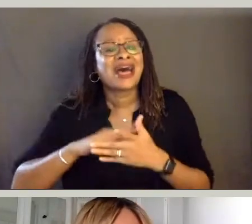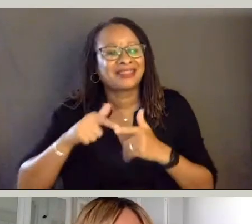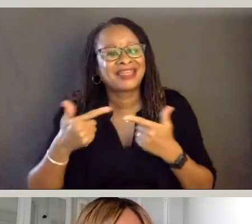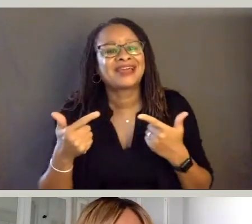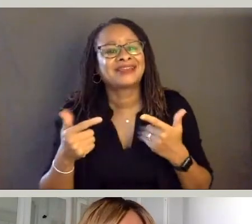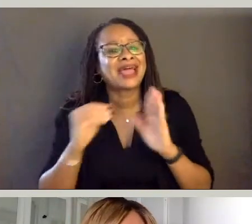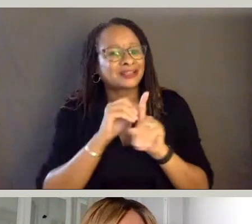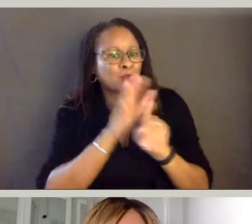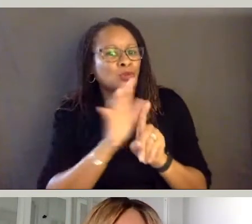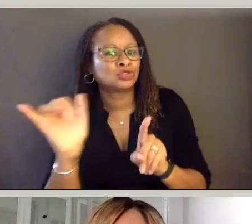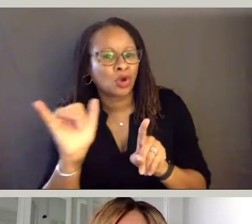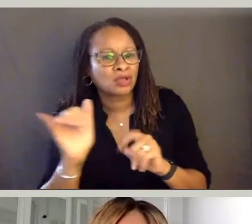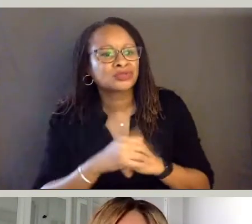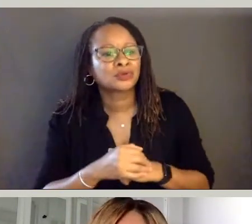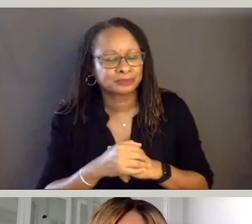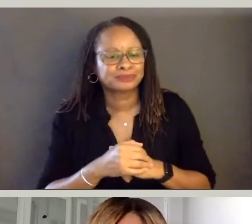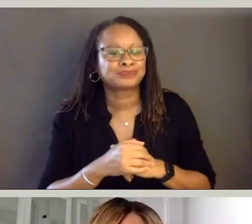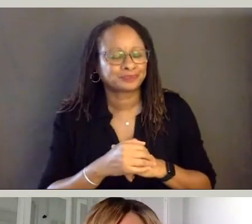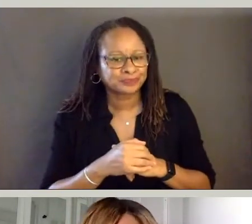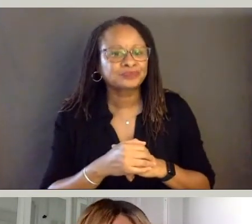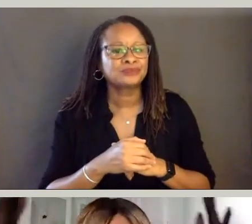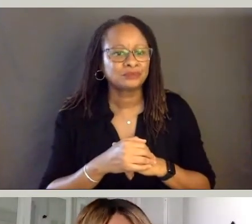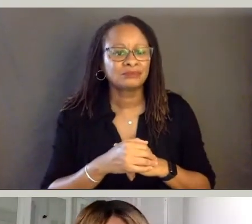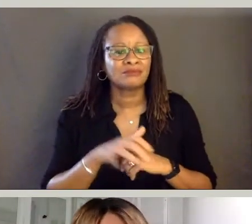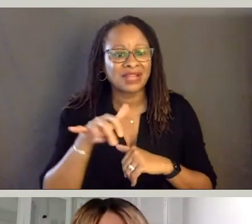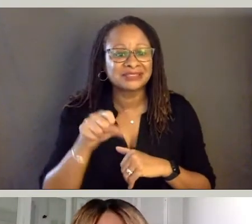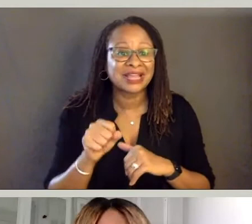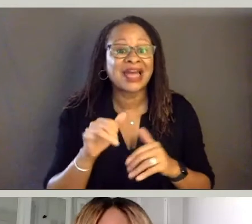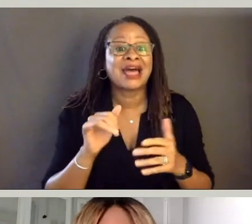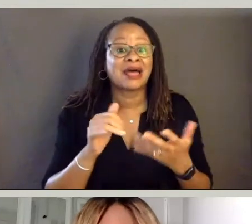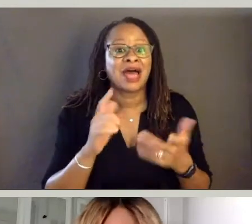and so, yeah, and that's global.